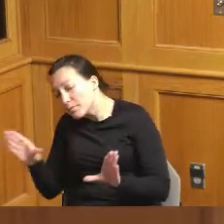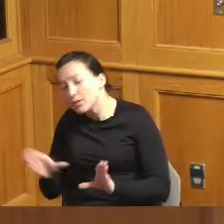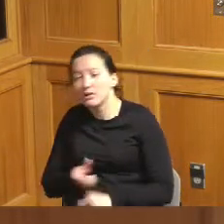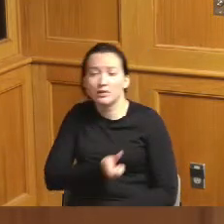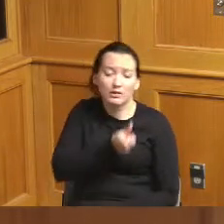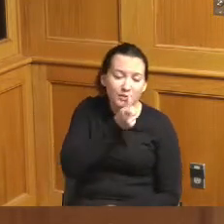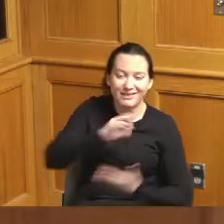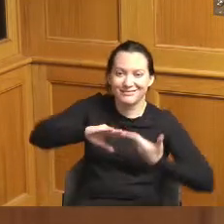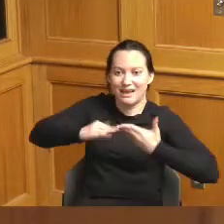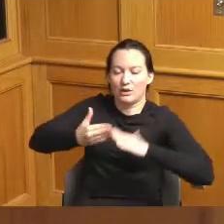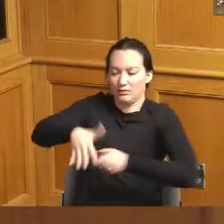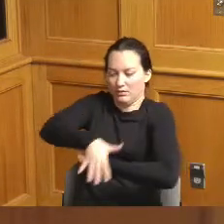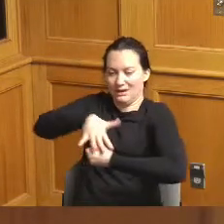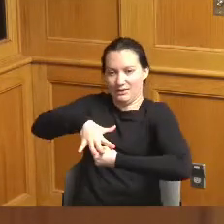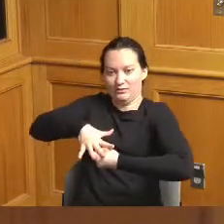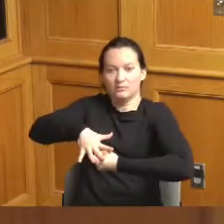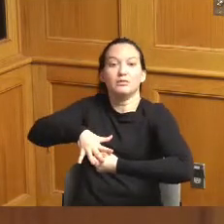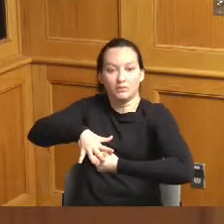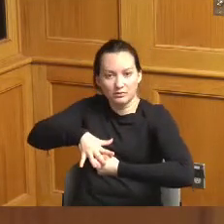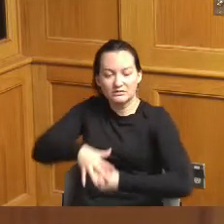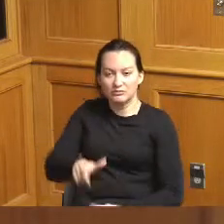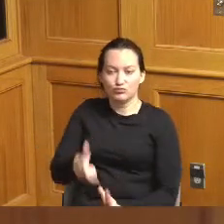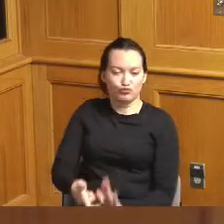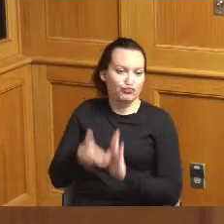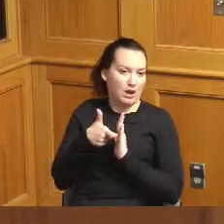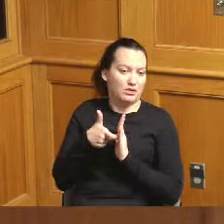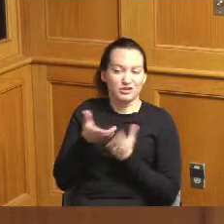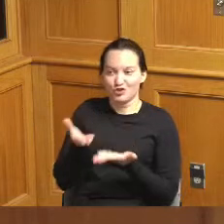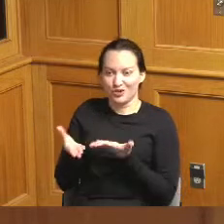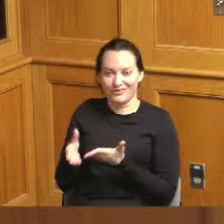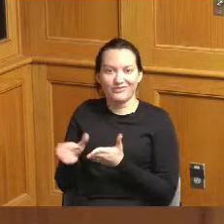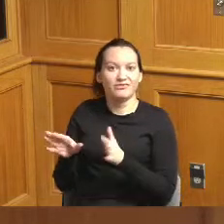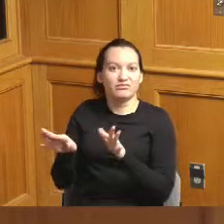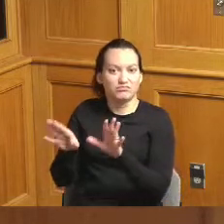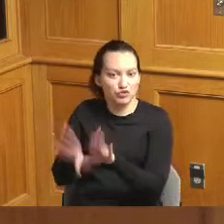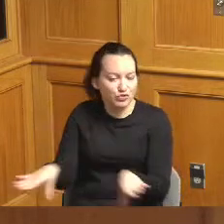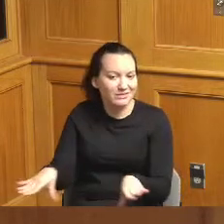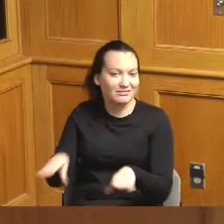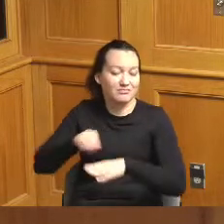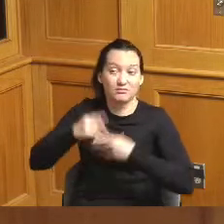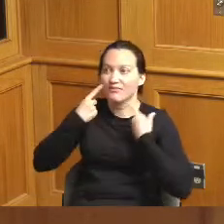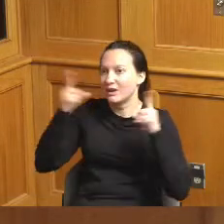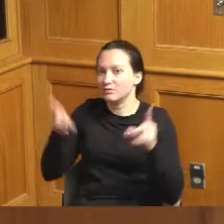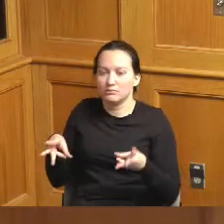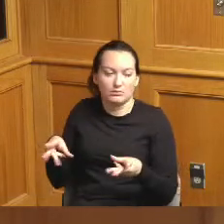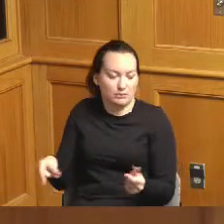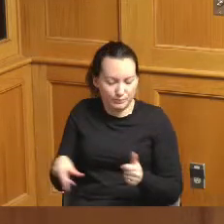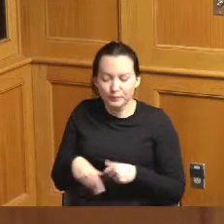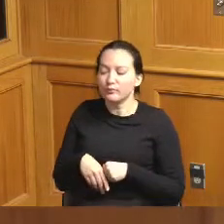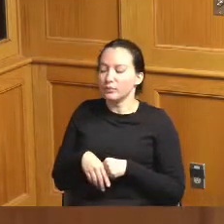downtown campus area that are necessary in order to serve the needs of of kids effectively and and